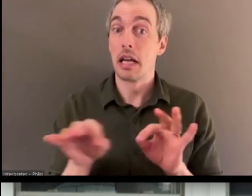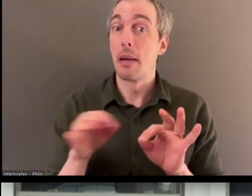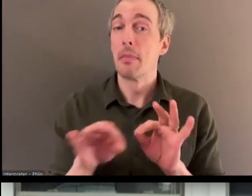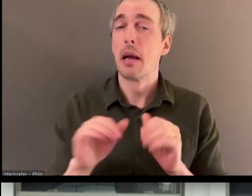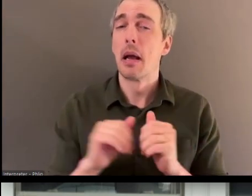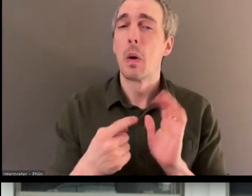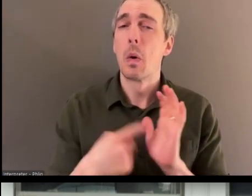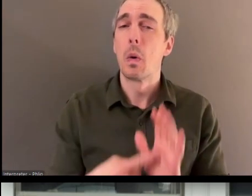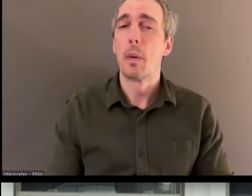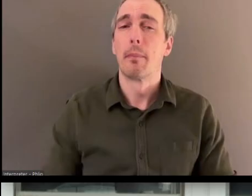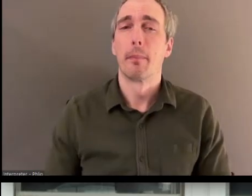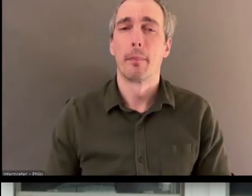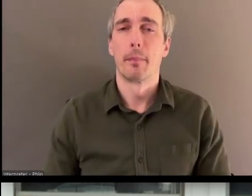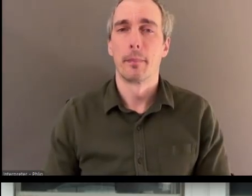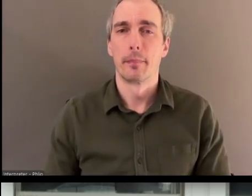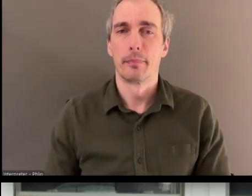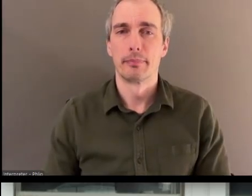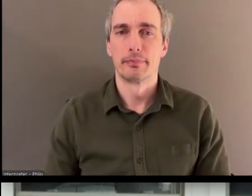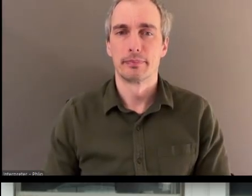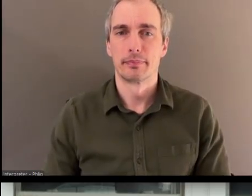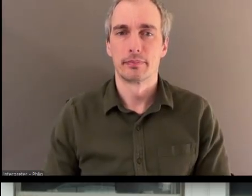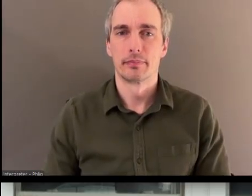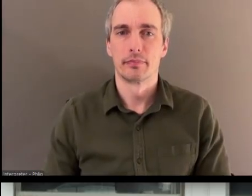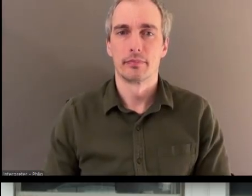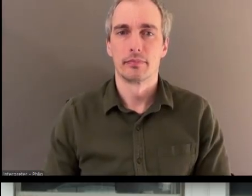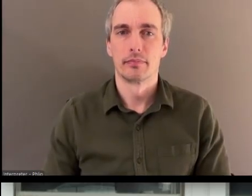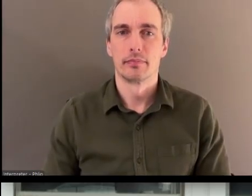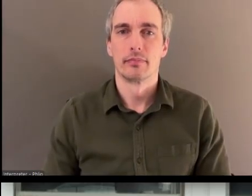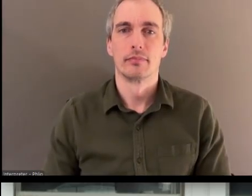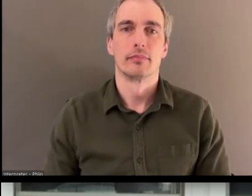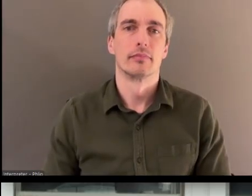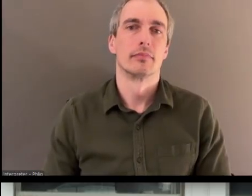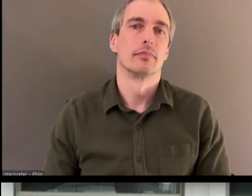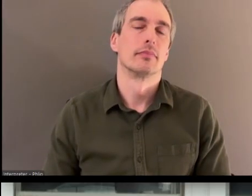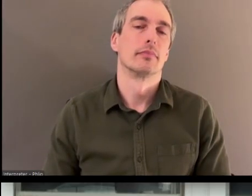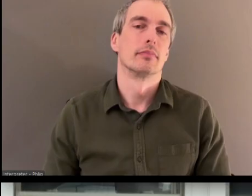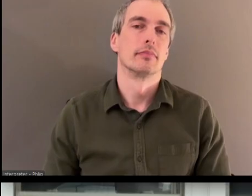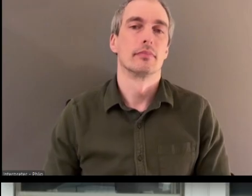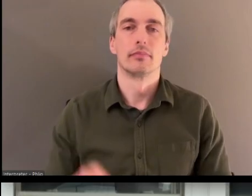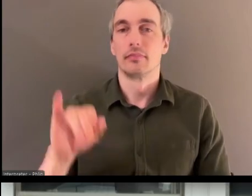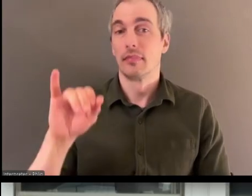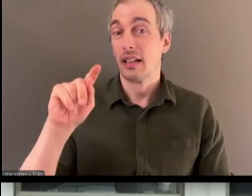Italics? Small? Underneath something. Proximity. That's the key.